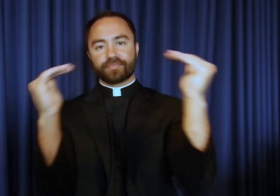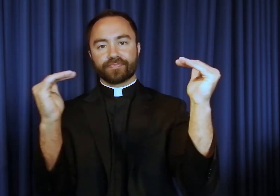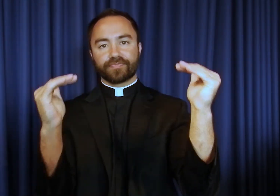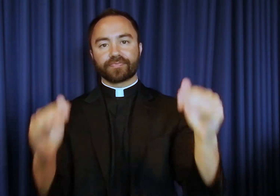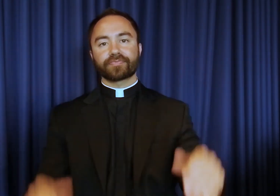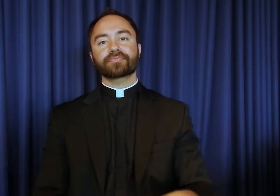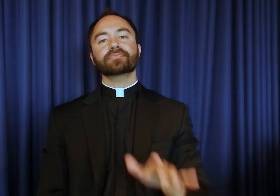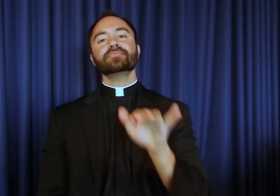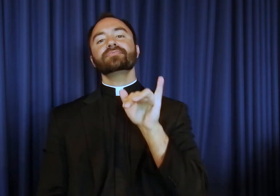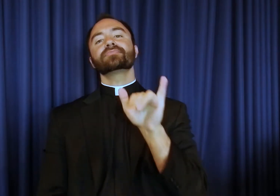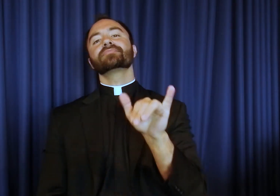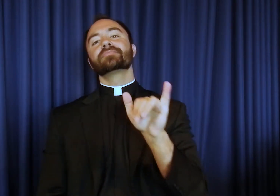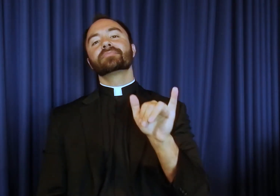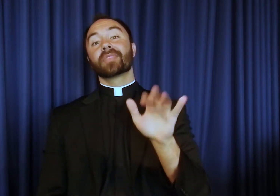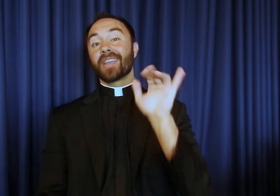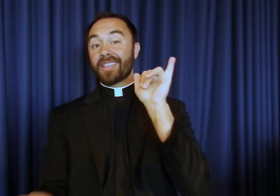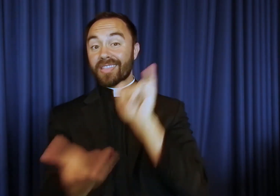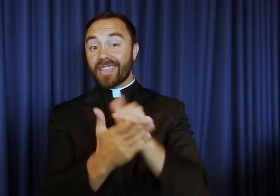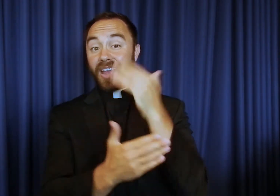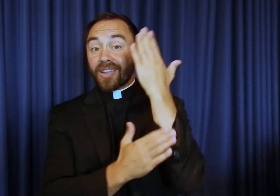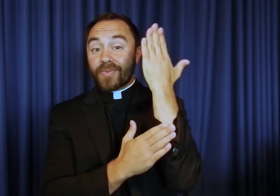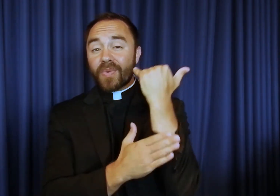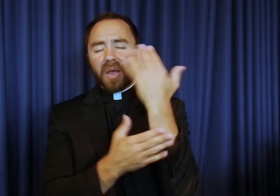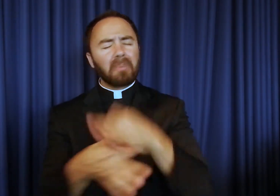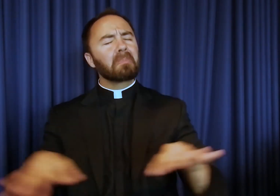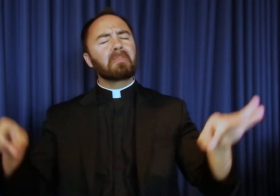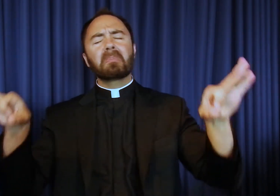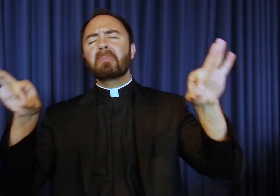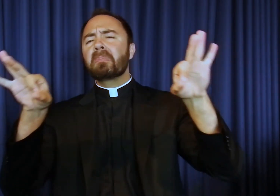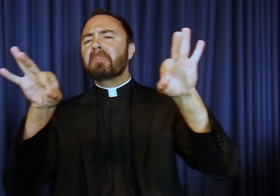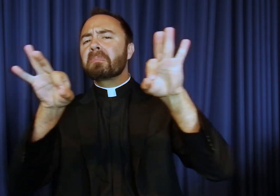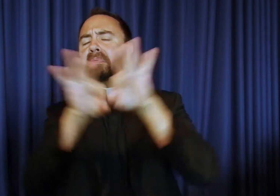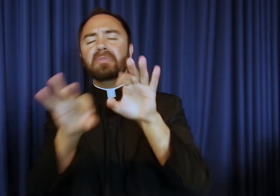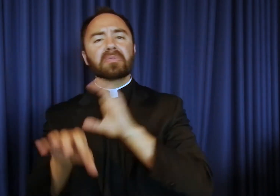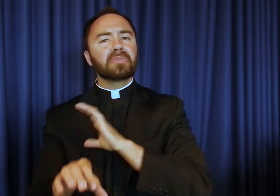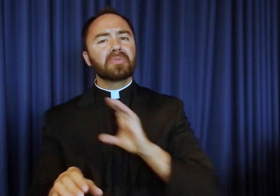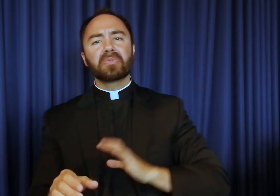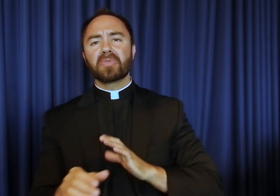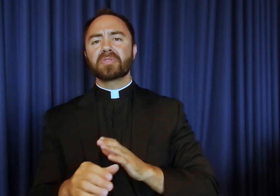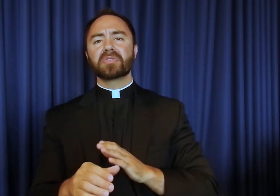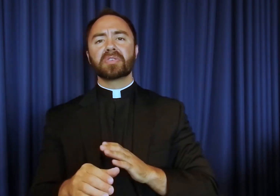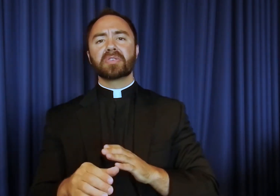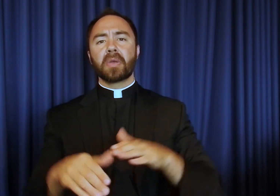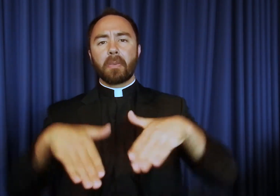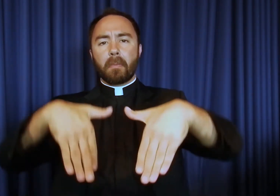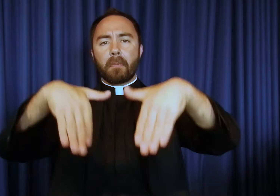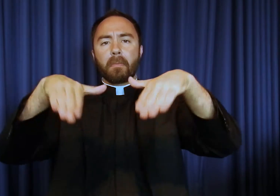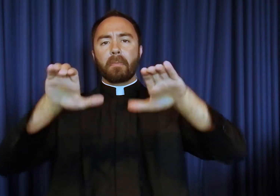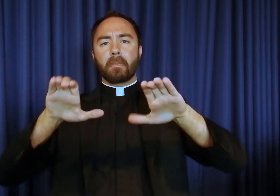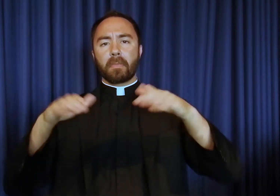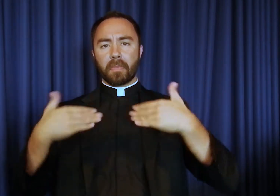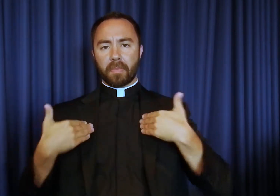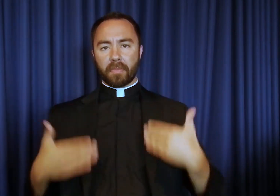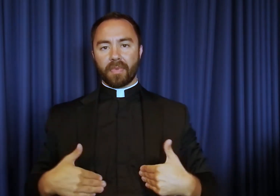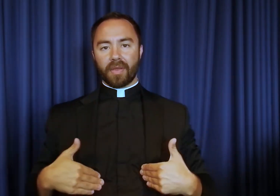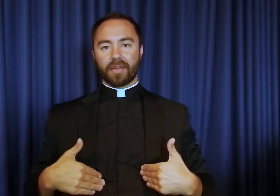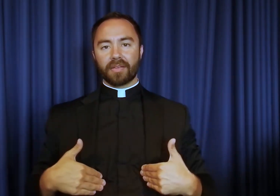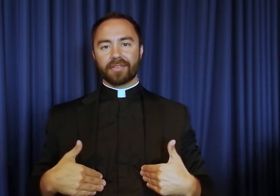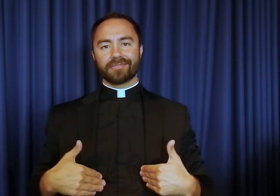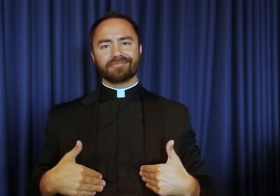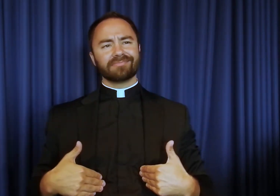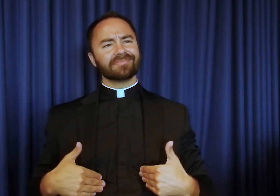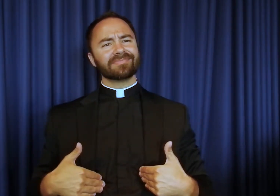fully human forever in heaven which is exactly why it's so important for